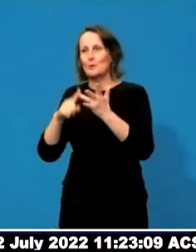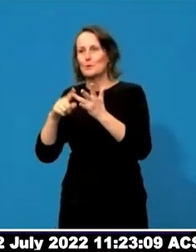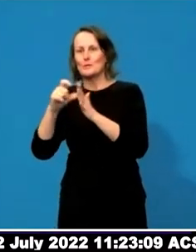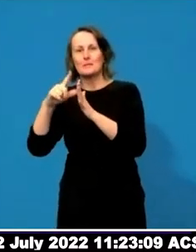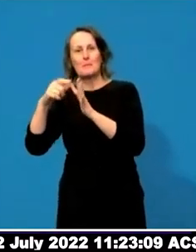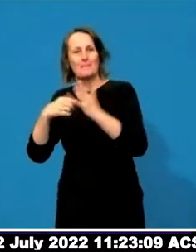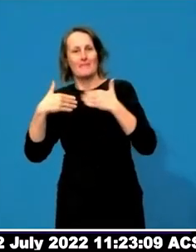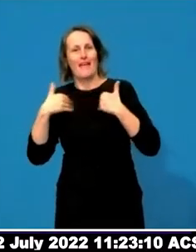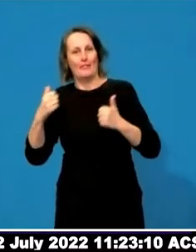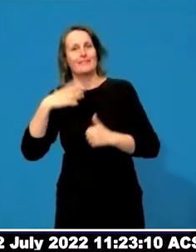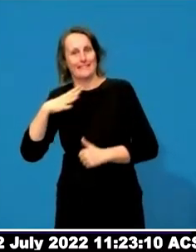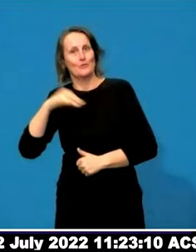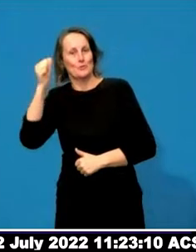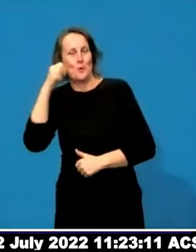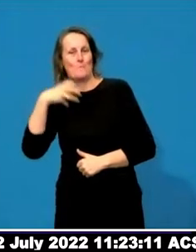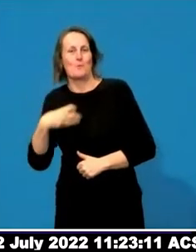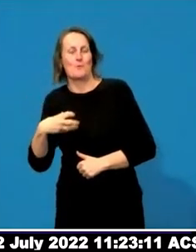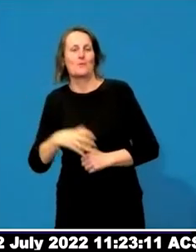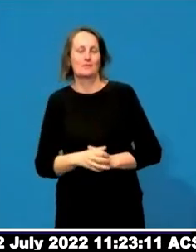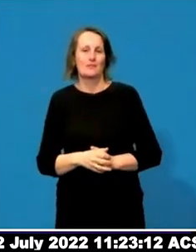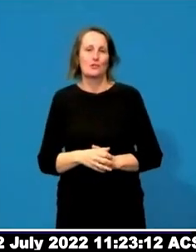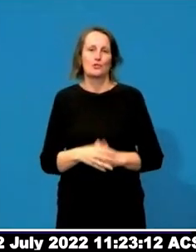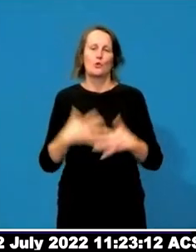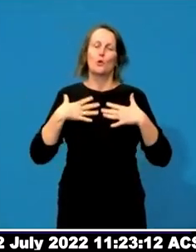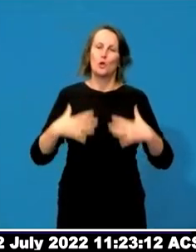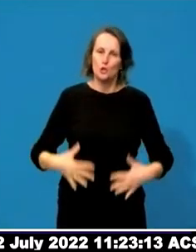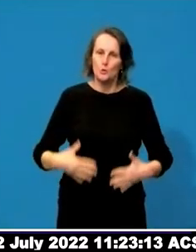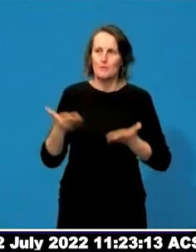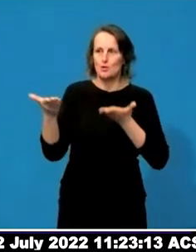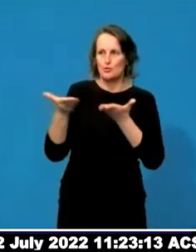or some of the Human Services-type departments.